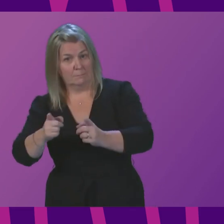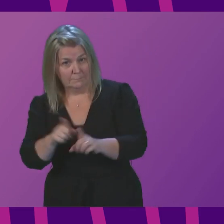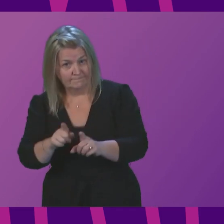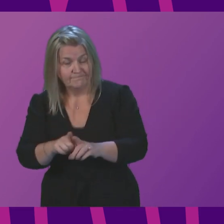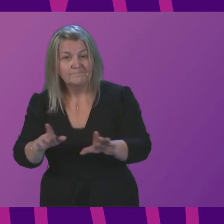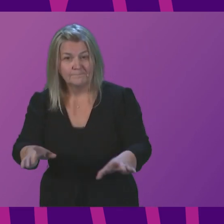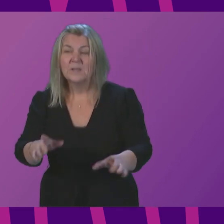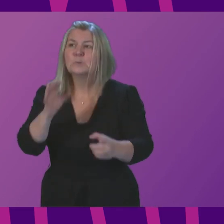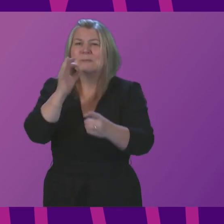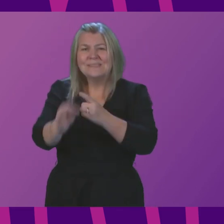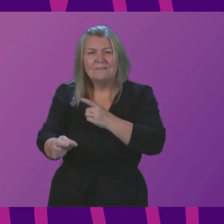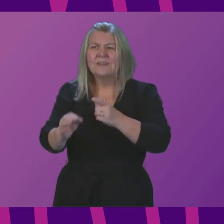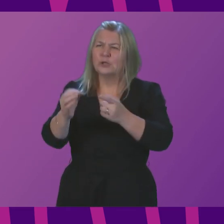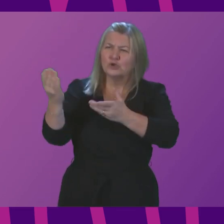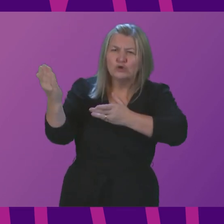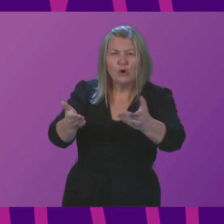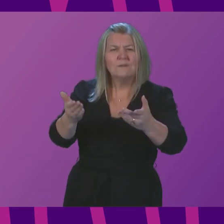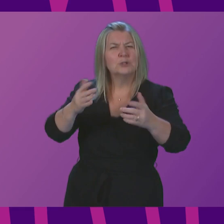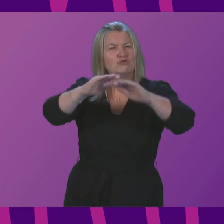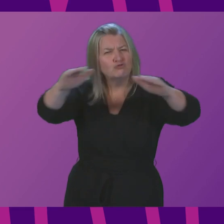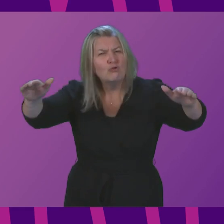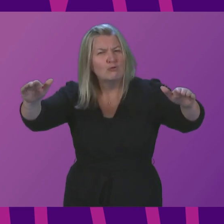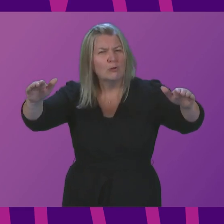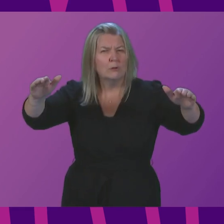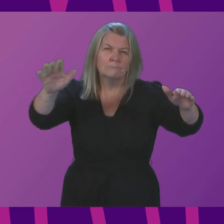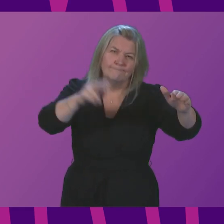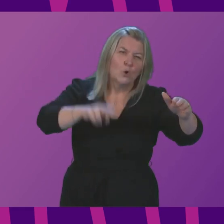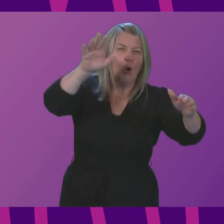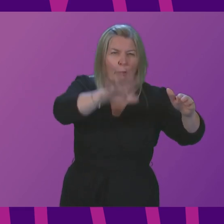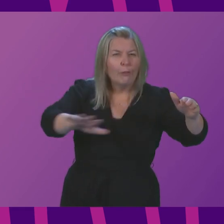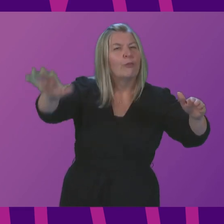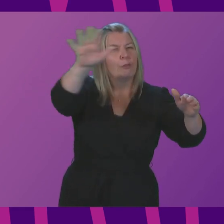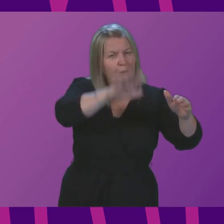particularly in rural areas, to ensure that people have equitable access. Those decisions